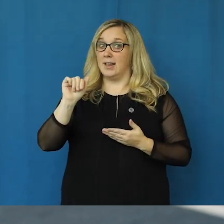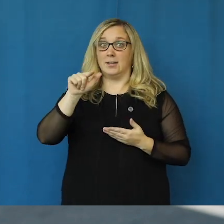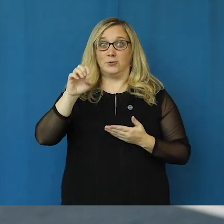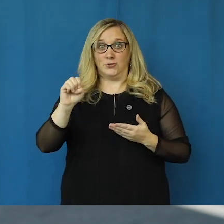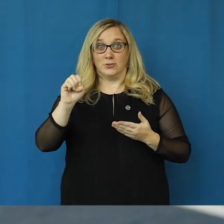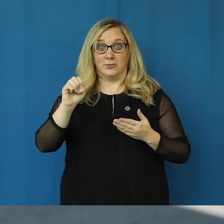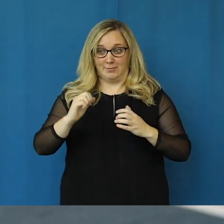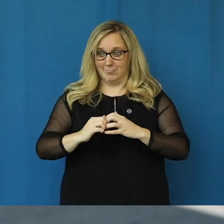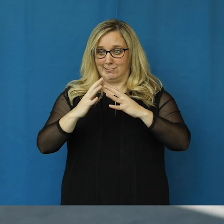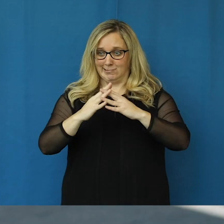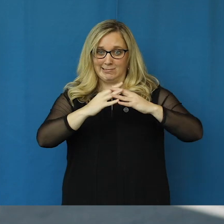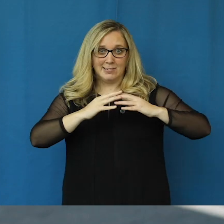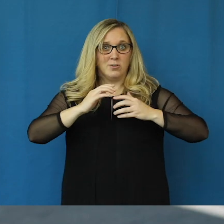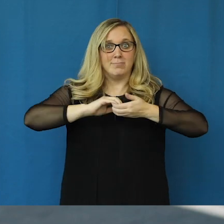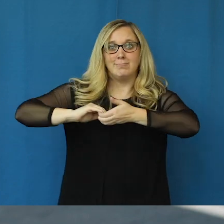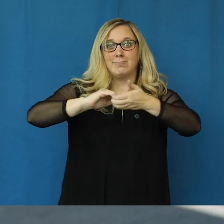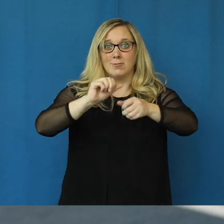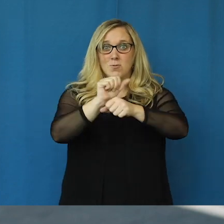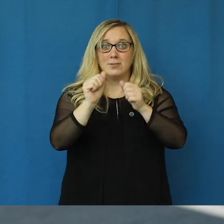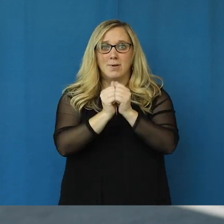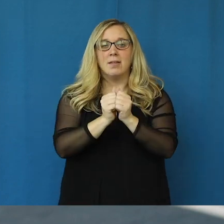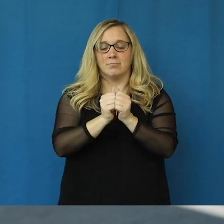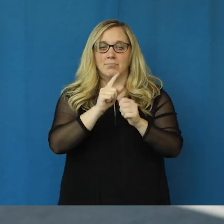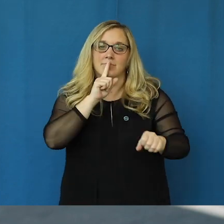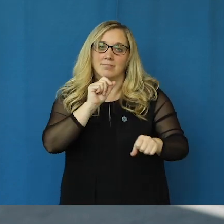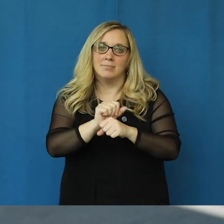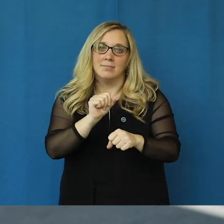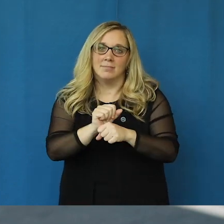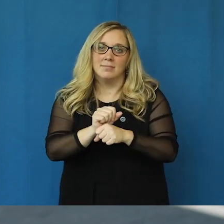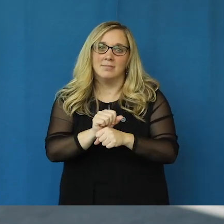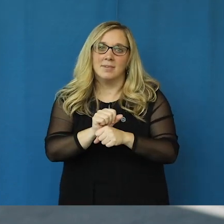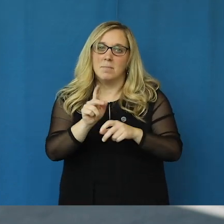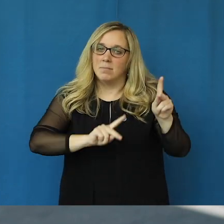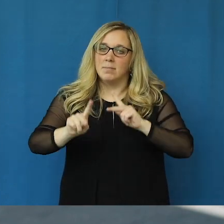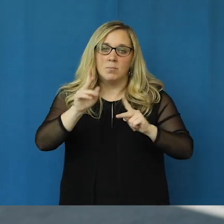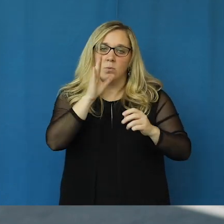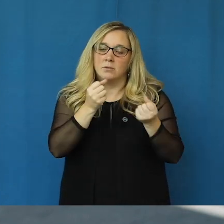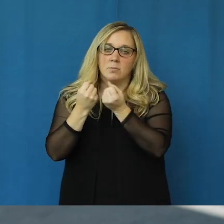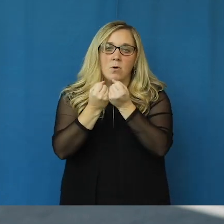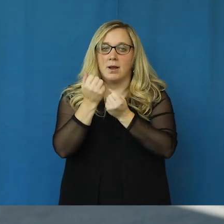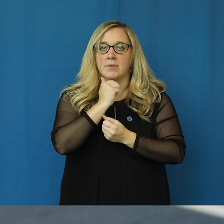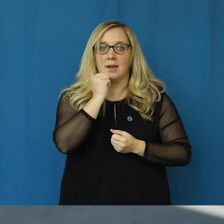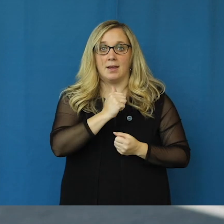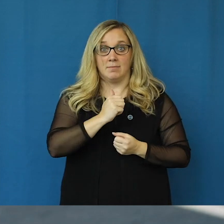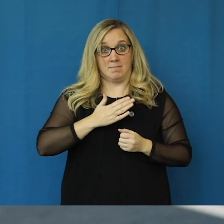and I believe behind every strong person is many people who support them every day. I know I wouldn't be here without the support of my